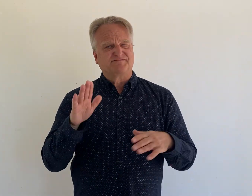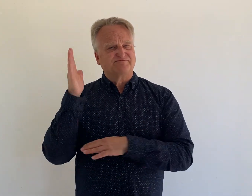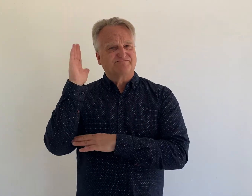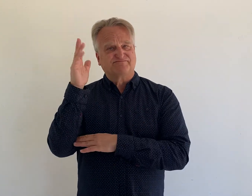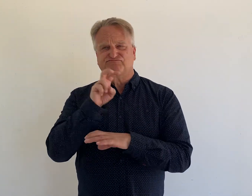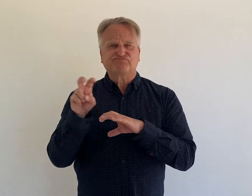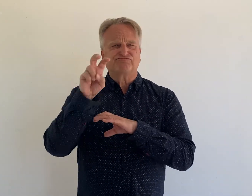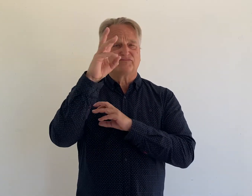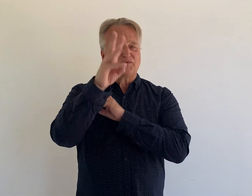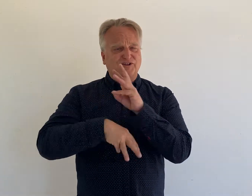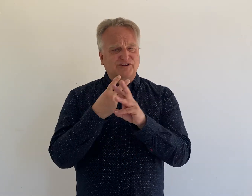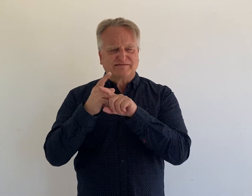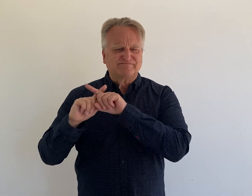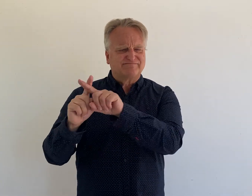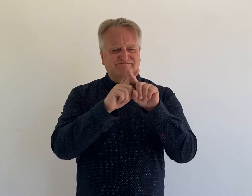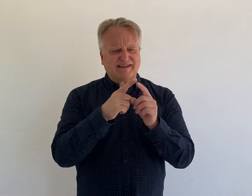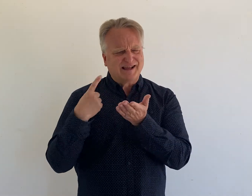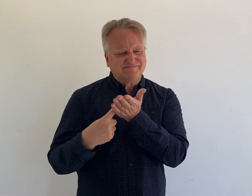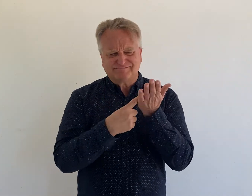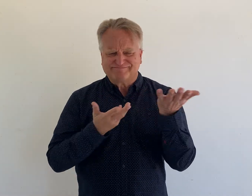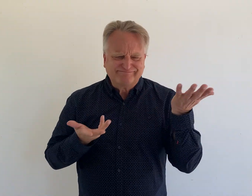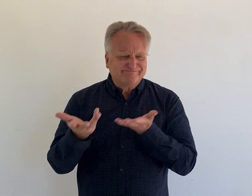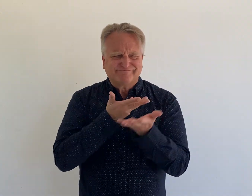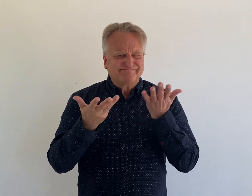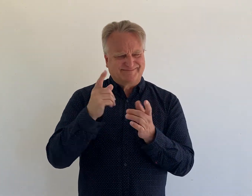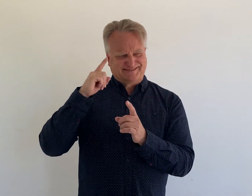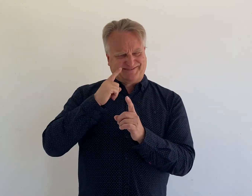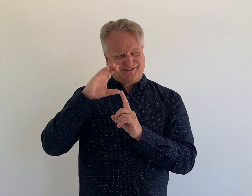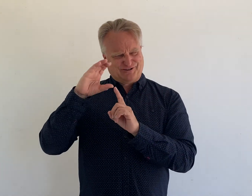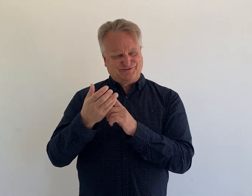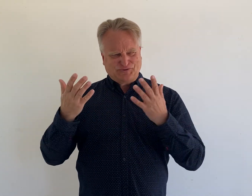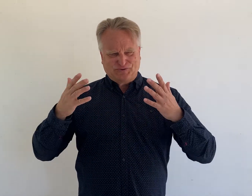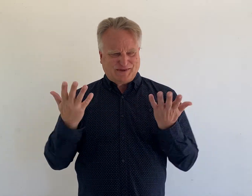I’ve traveled and met people from all over the world, exchanging thoughts and perspectives on Deaf culture.